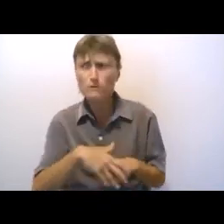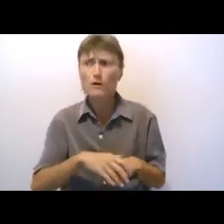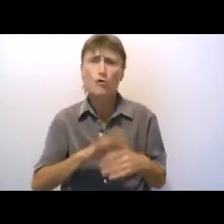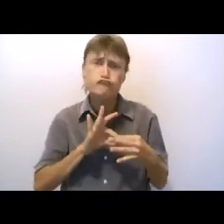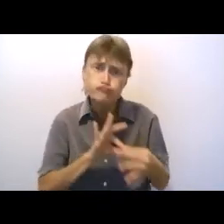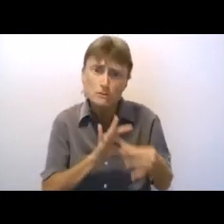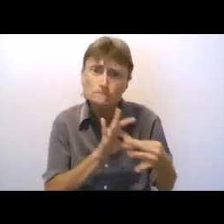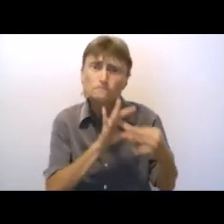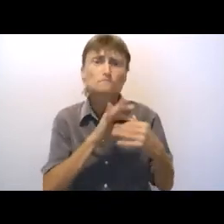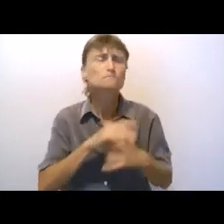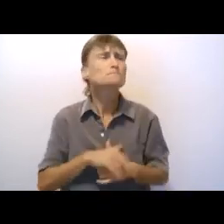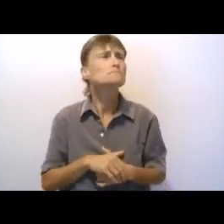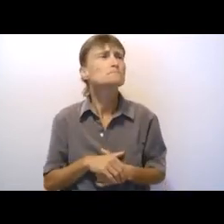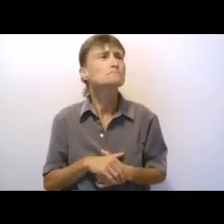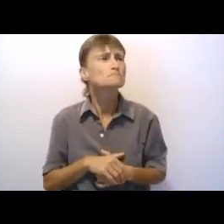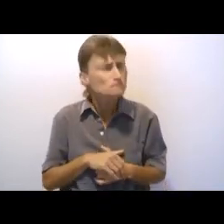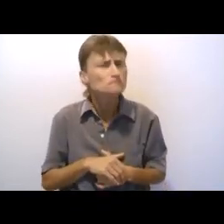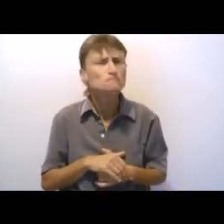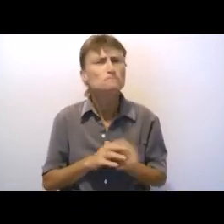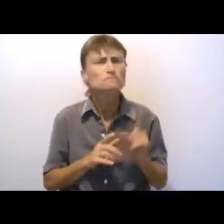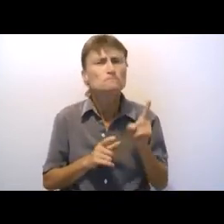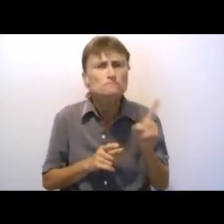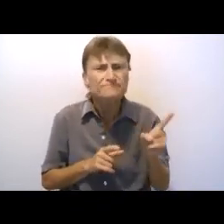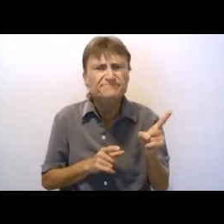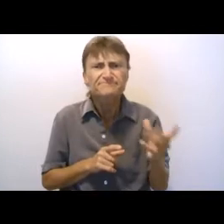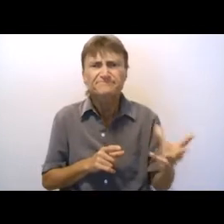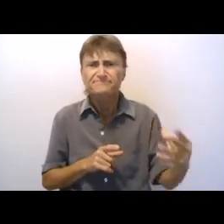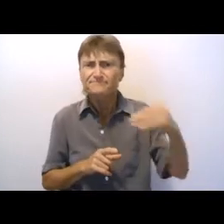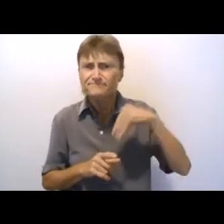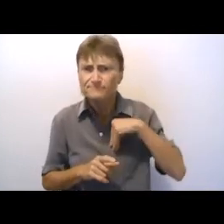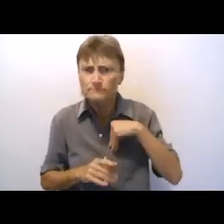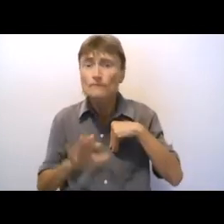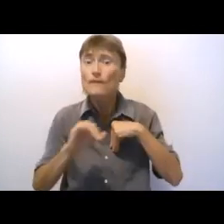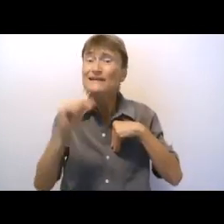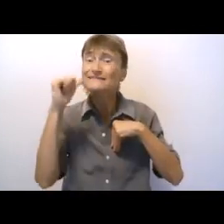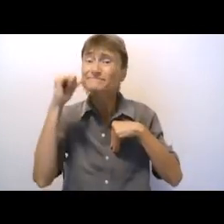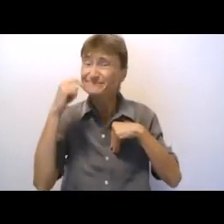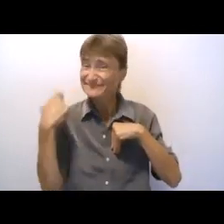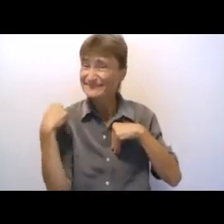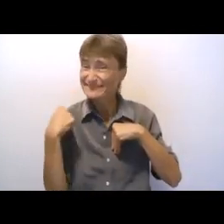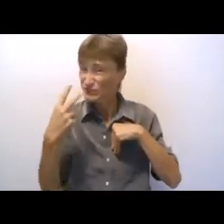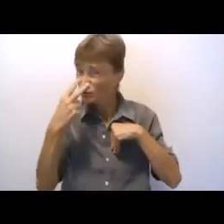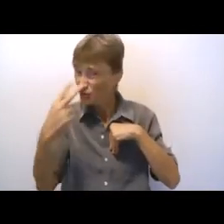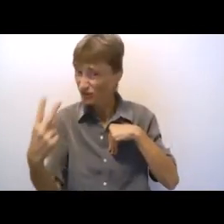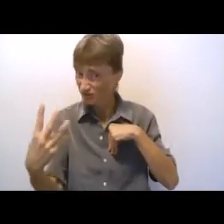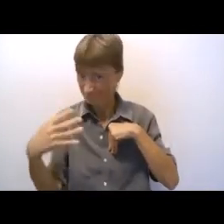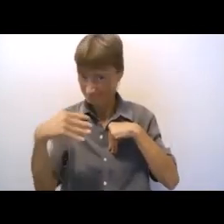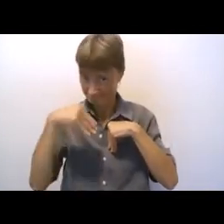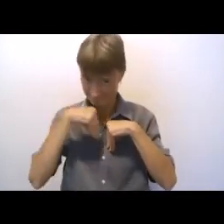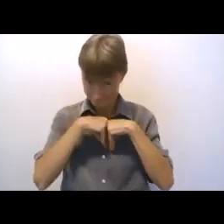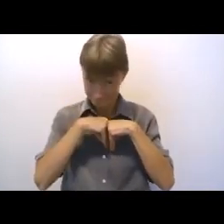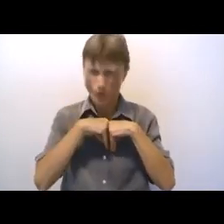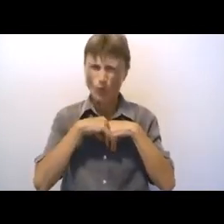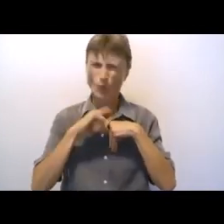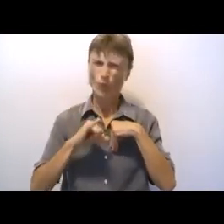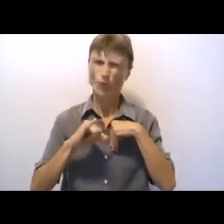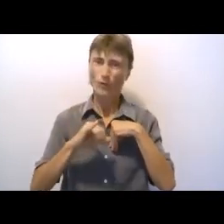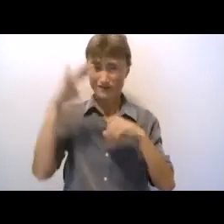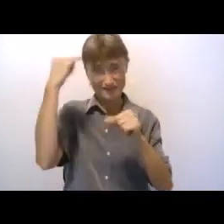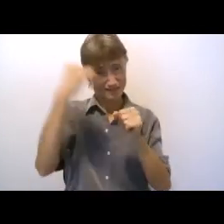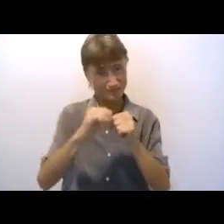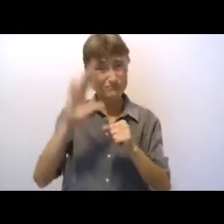that the original people of this place have to their ancestral home, and then subsequently